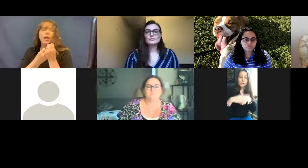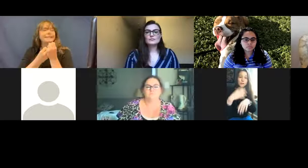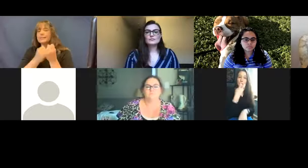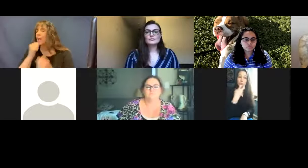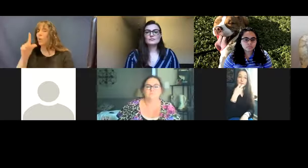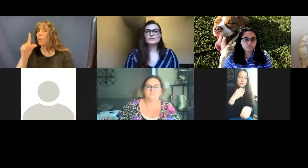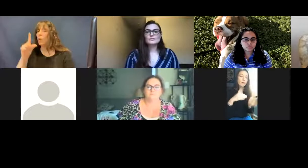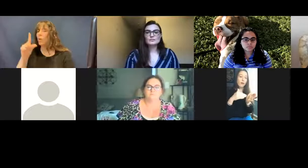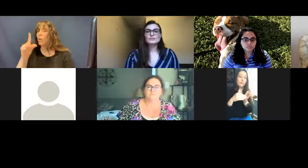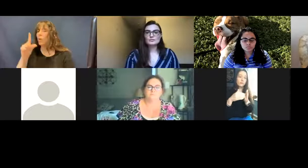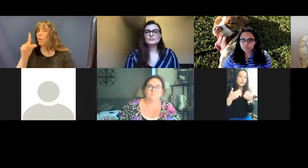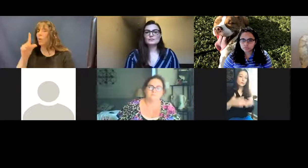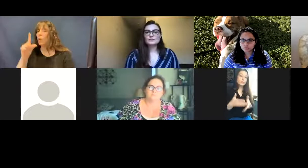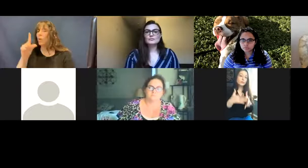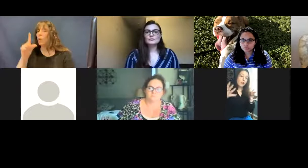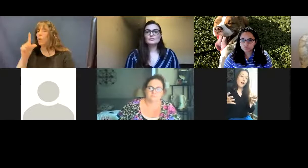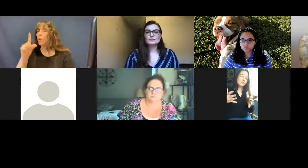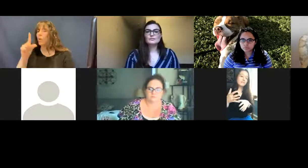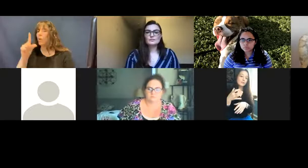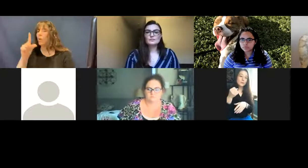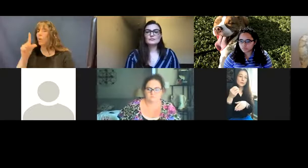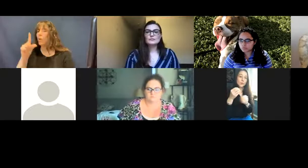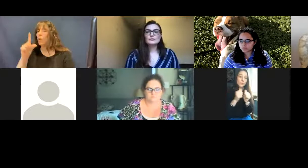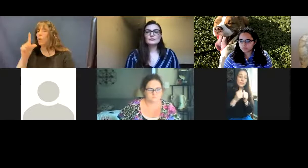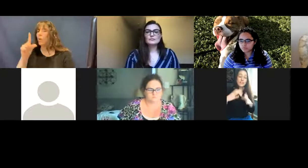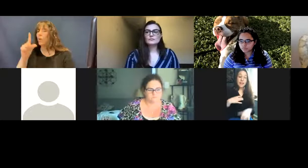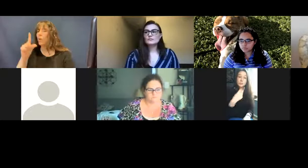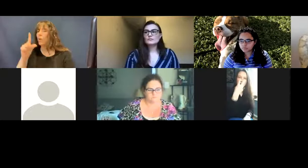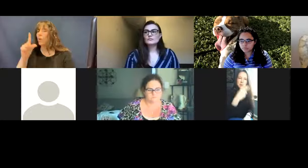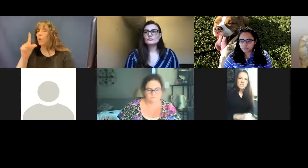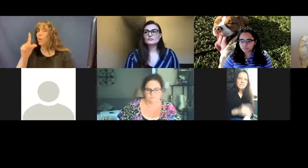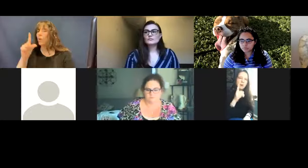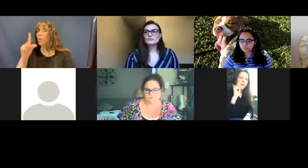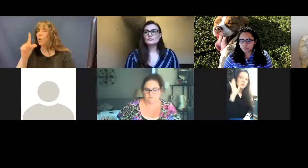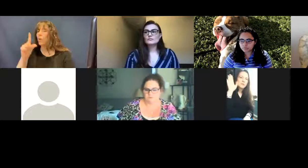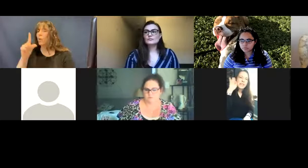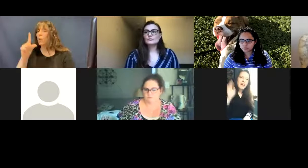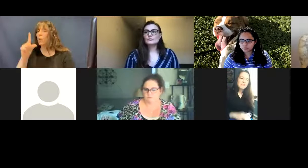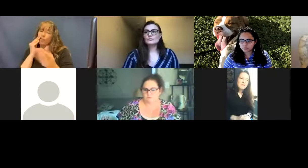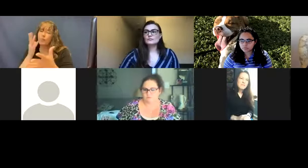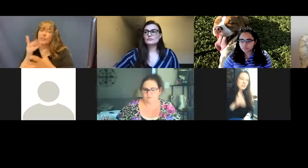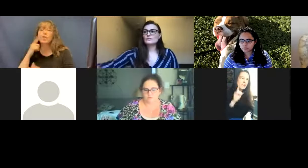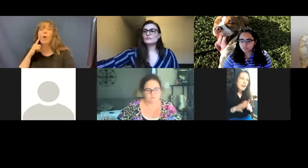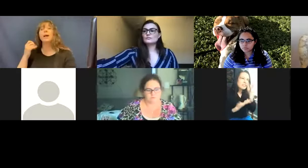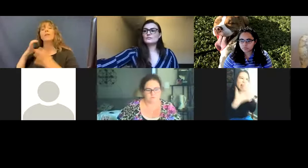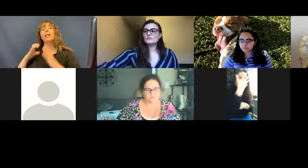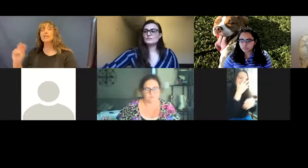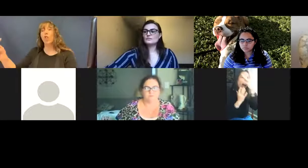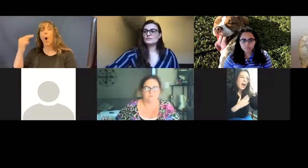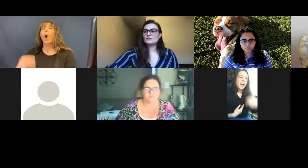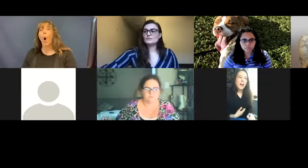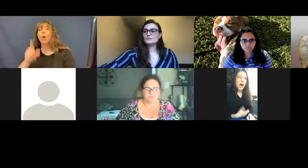on lip reading, often you'll lose a lot. So with clients who look at me and go, you're deaf.